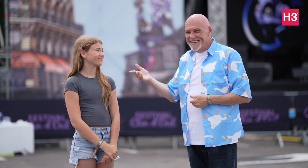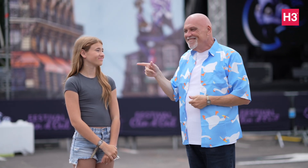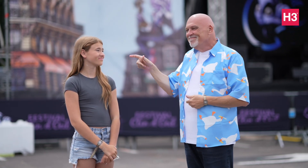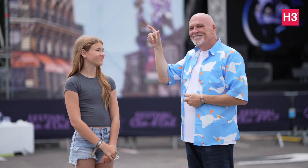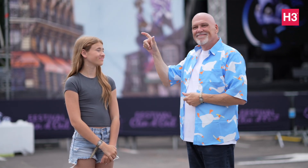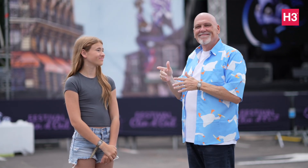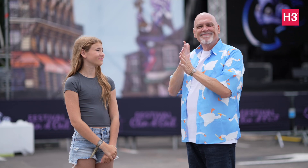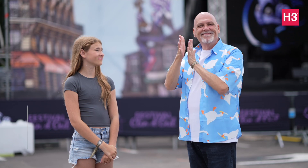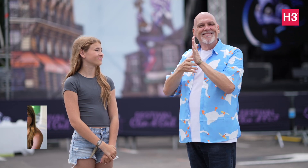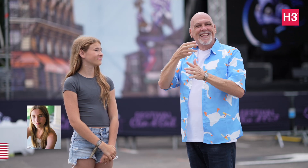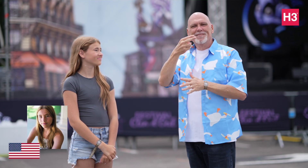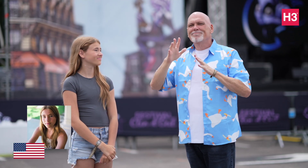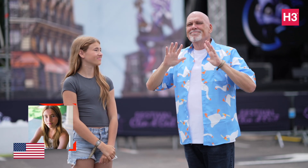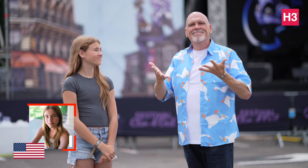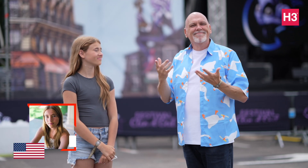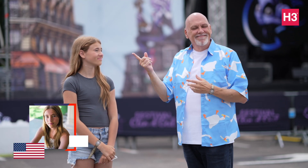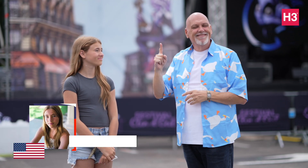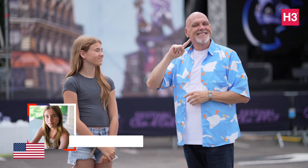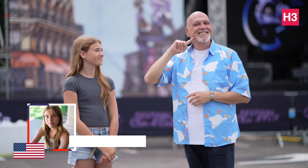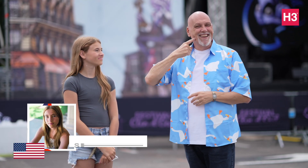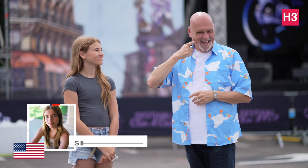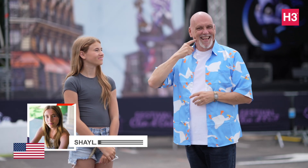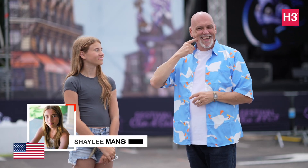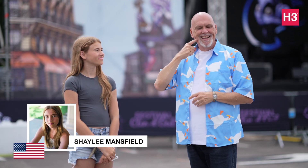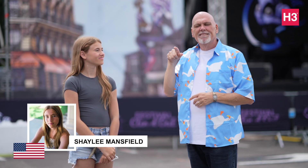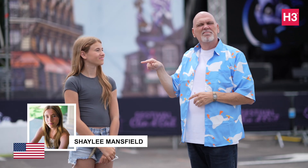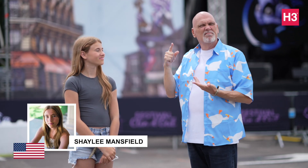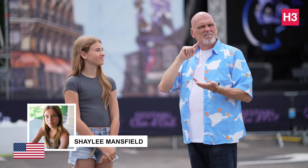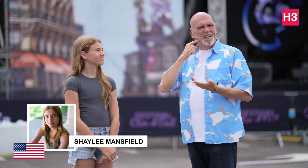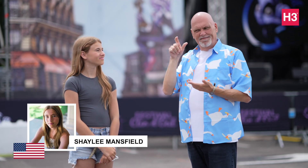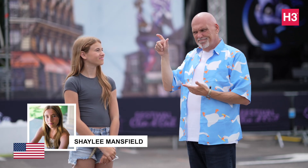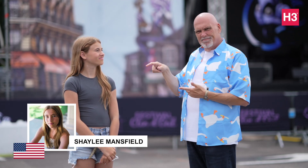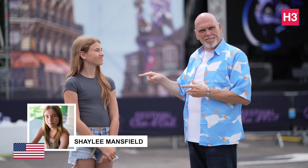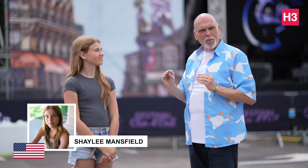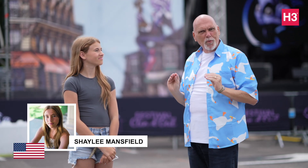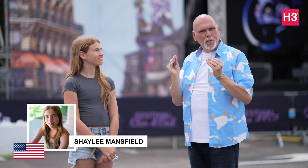This is Shaylee Mansfield, and this is her name sign.